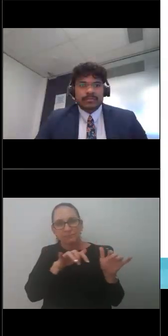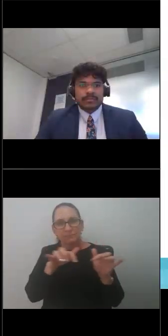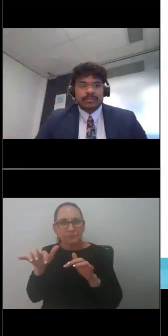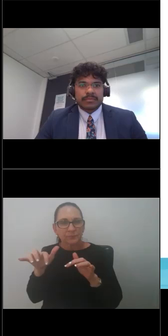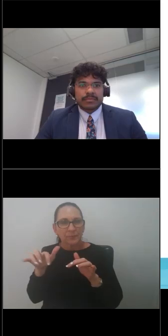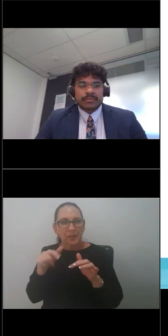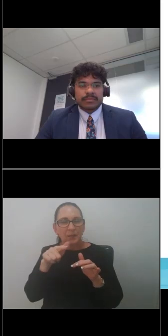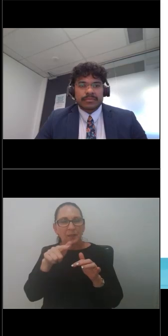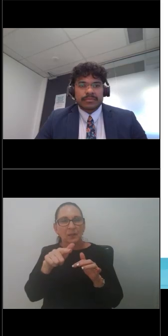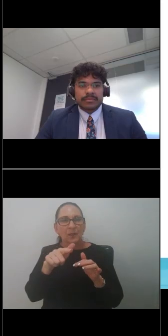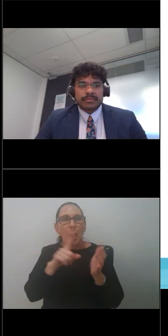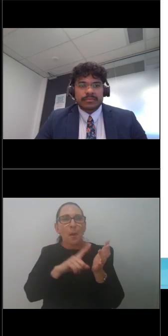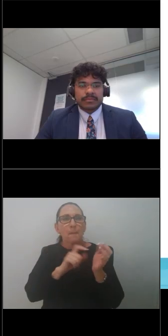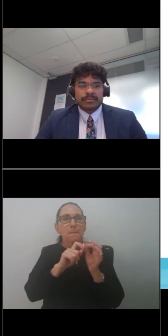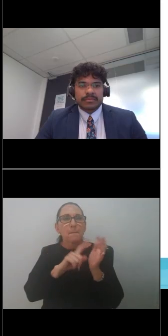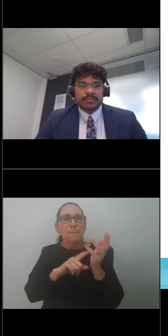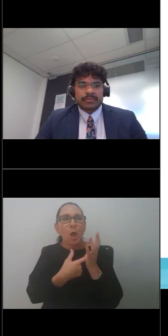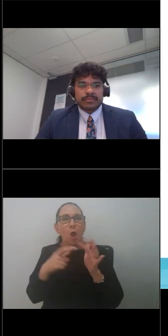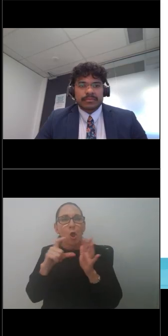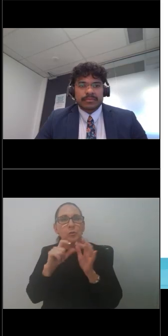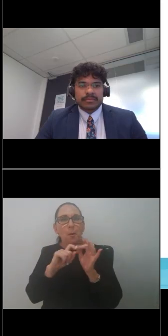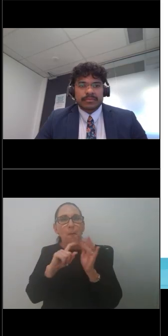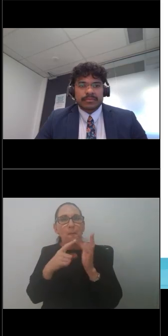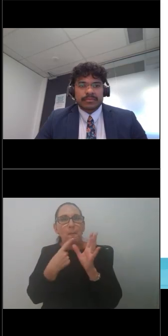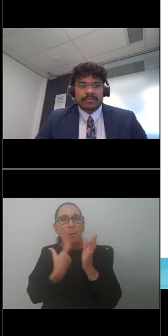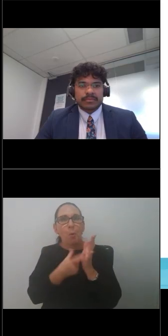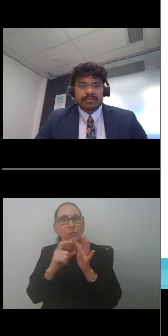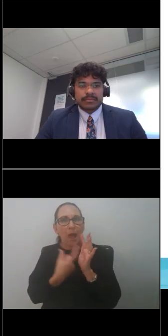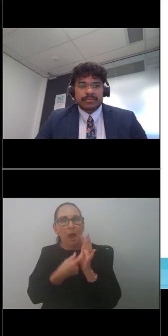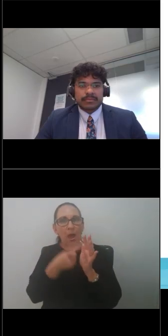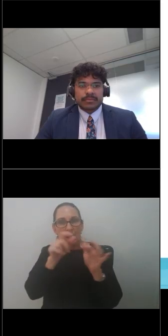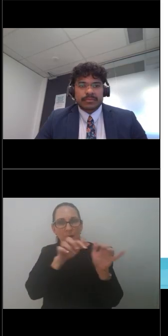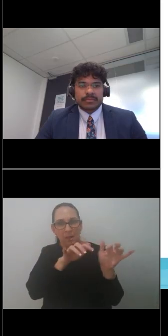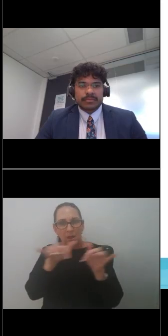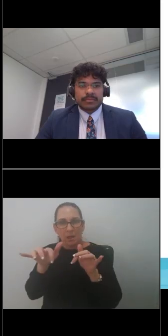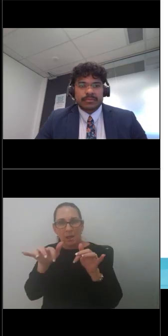of the page and basically there's just heaps of useful information about Blurred Borders on there